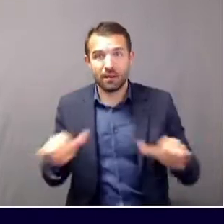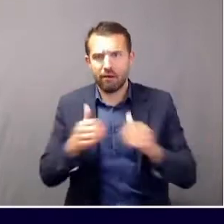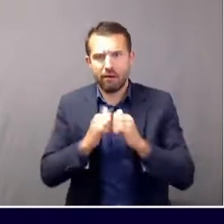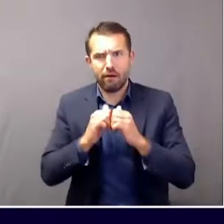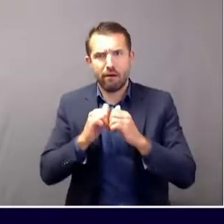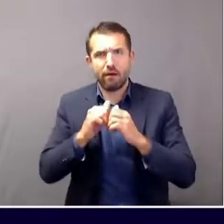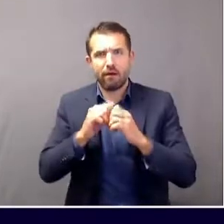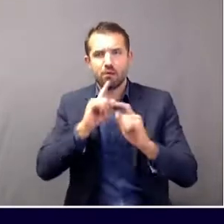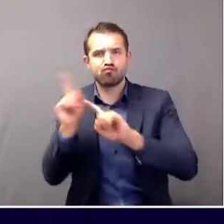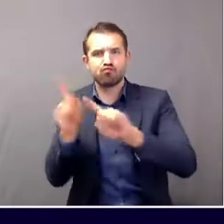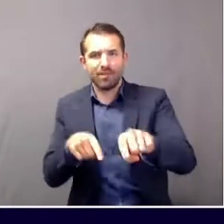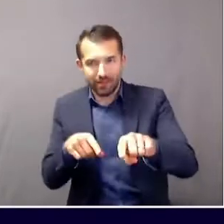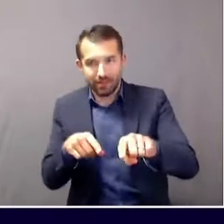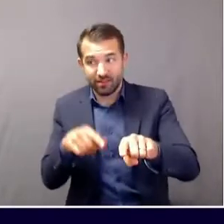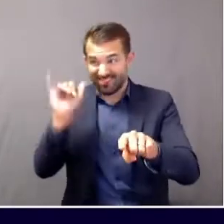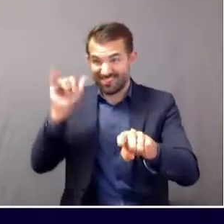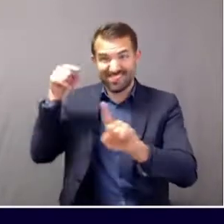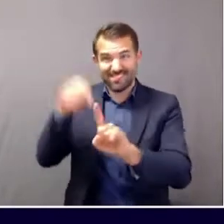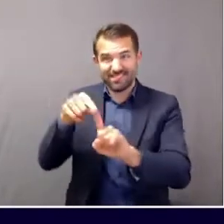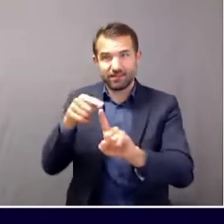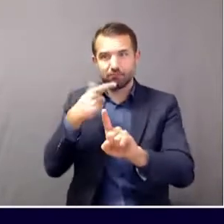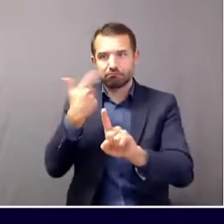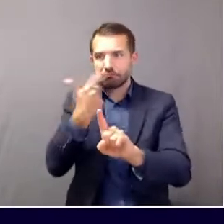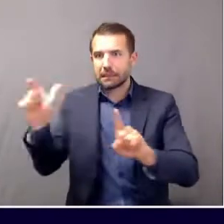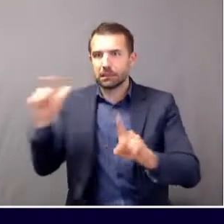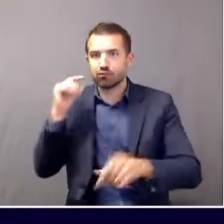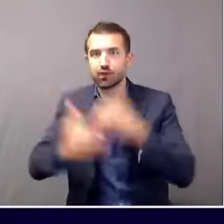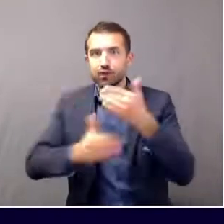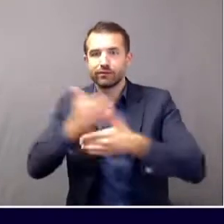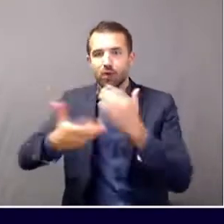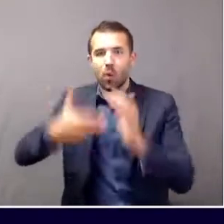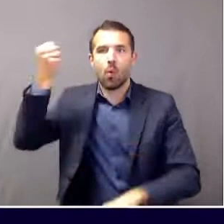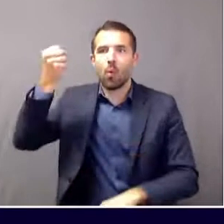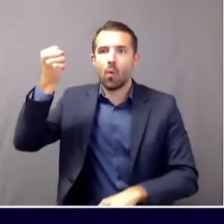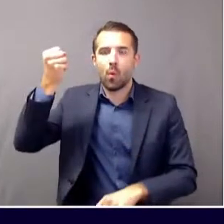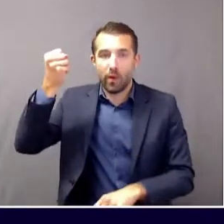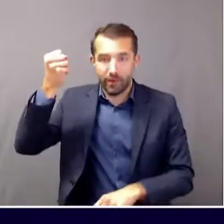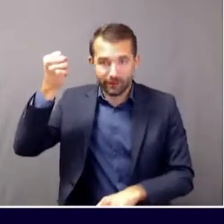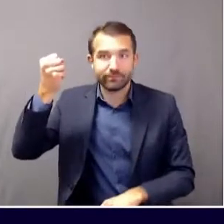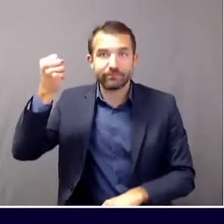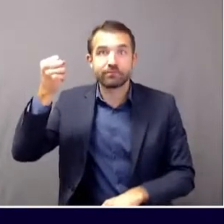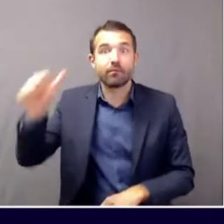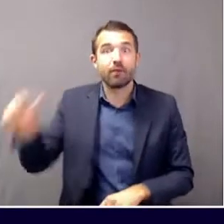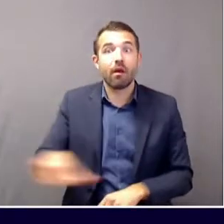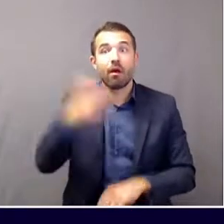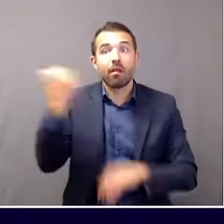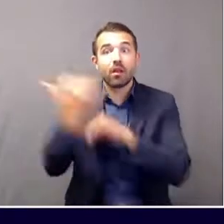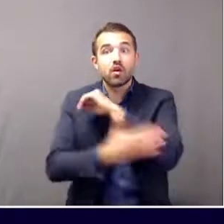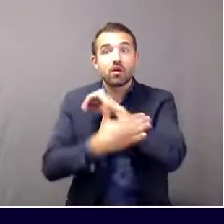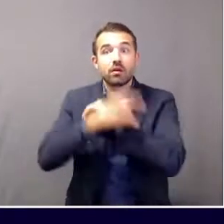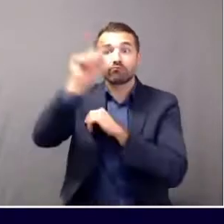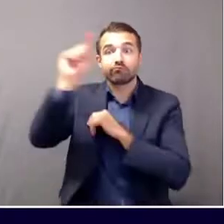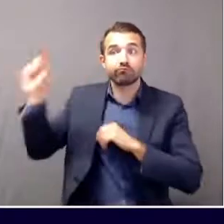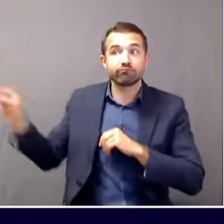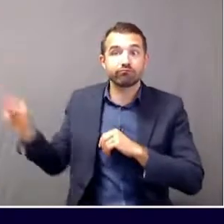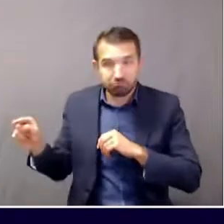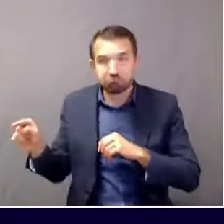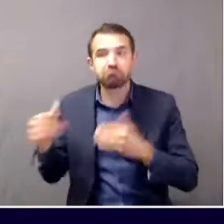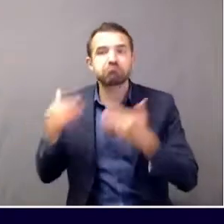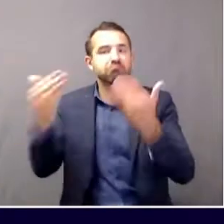pause although deep trials have resumed in other countries